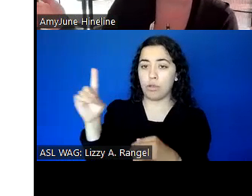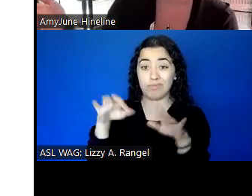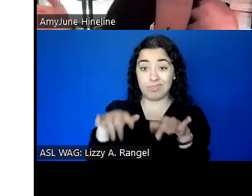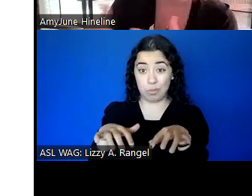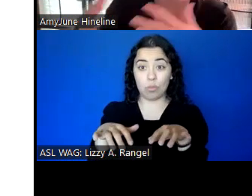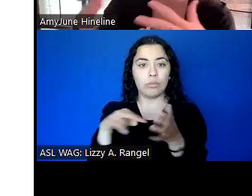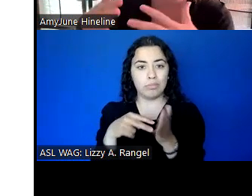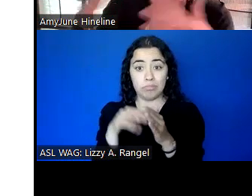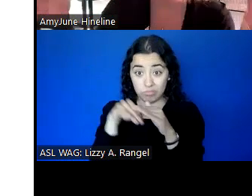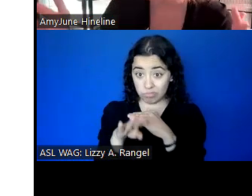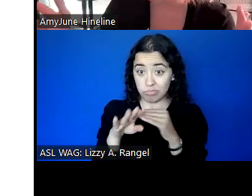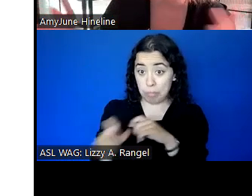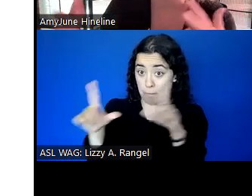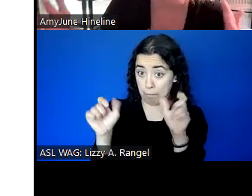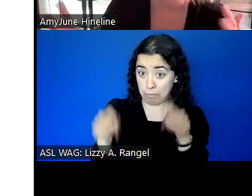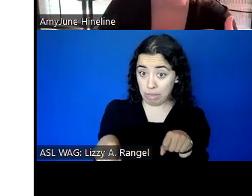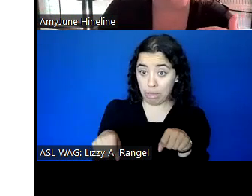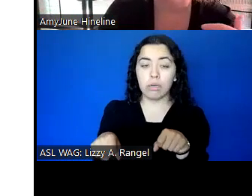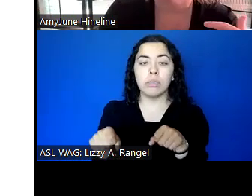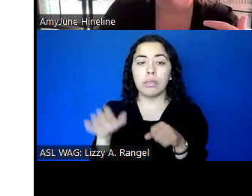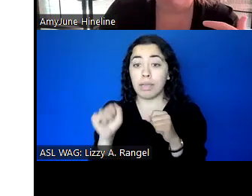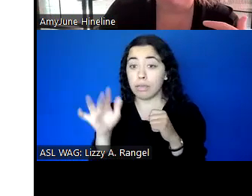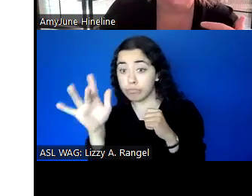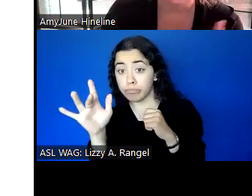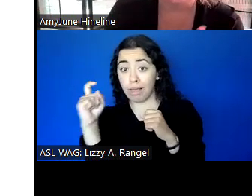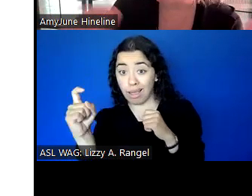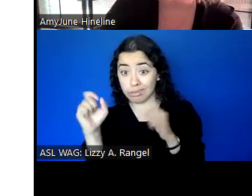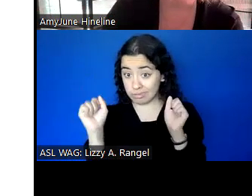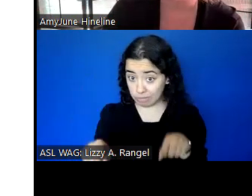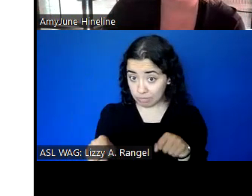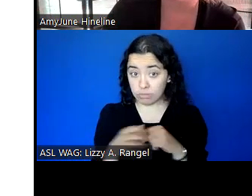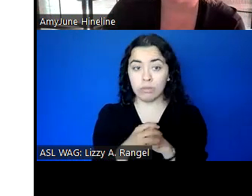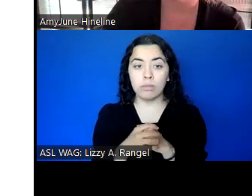they on the page? We want to have a visual marker so people know where they are. If they are filling